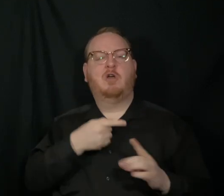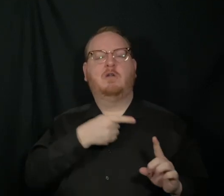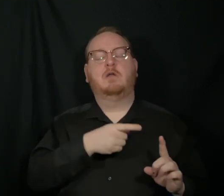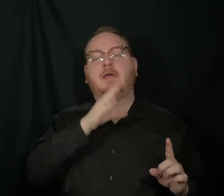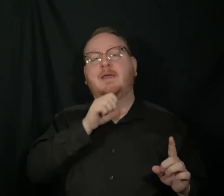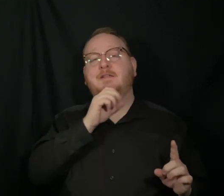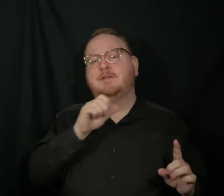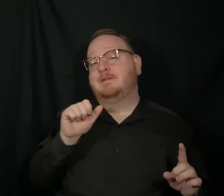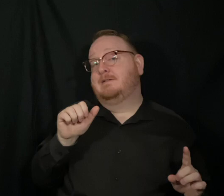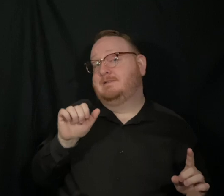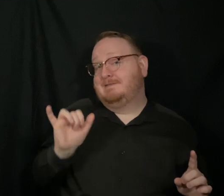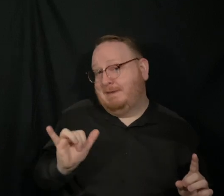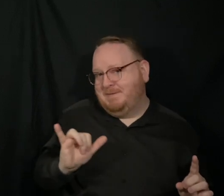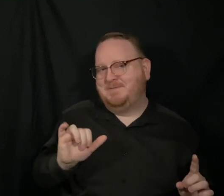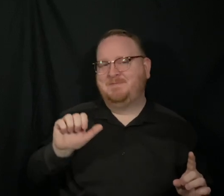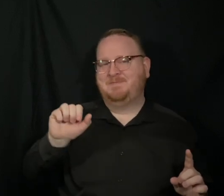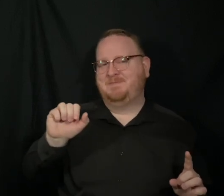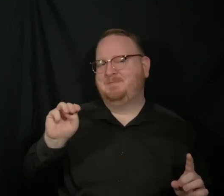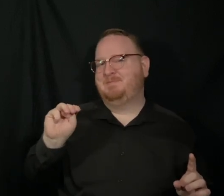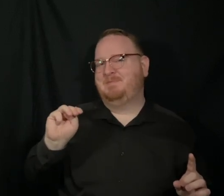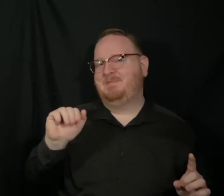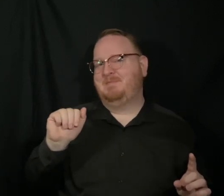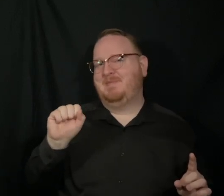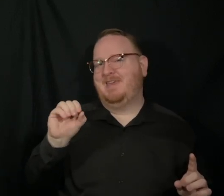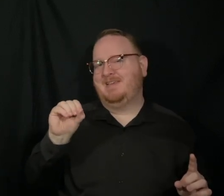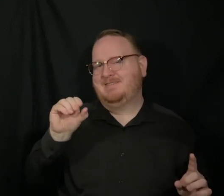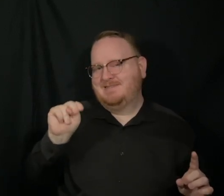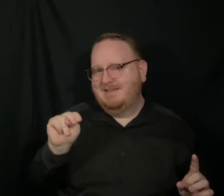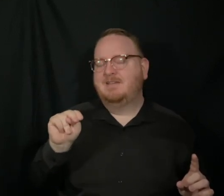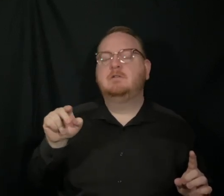transitioned into preschool. And she, she was going to this